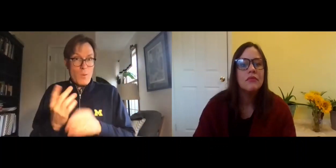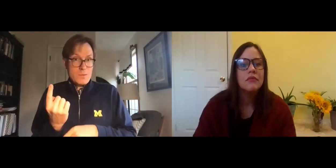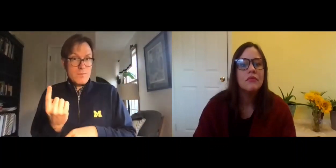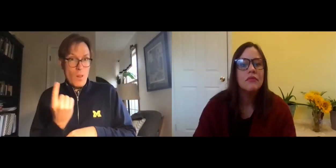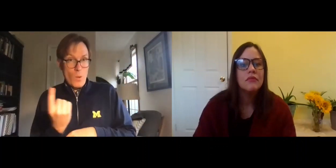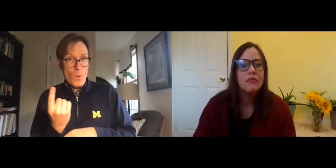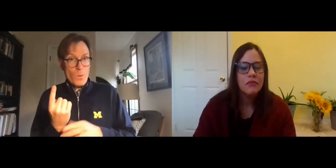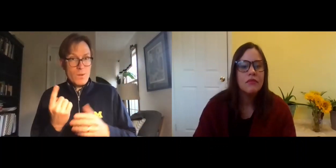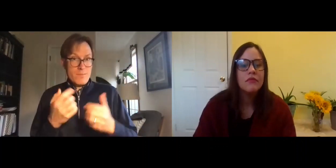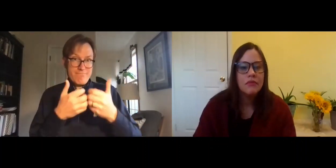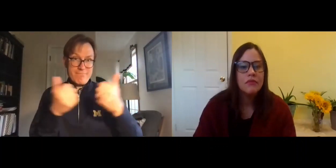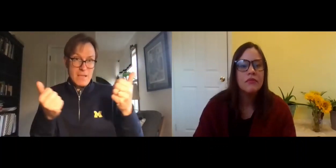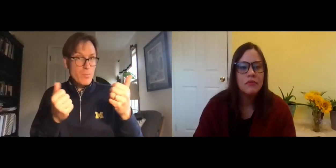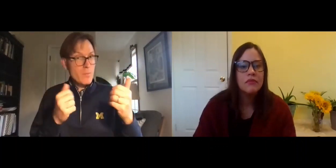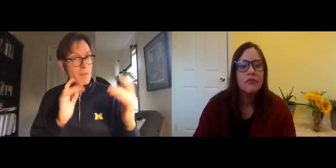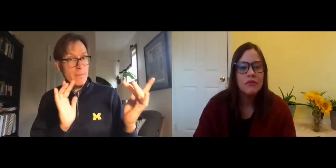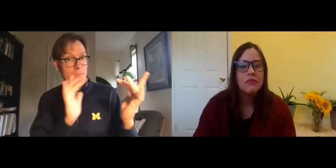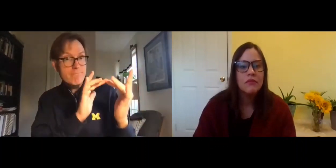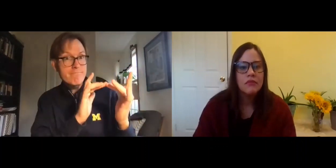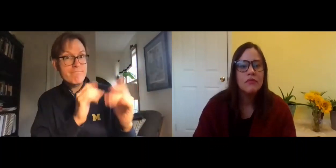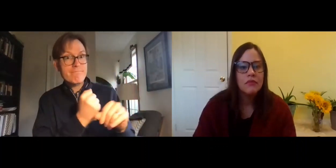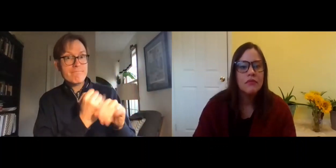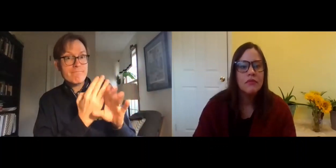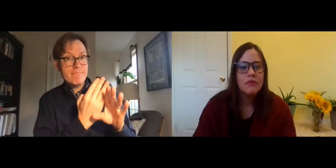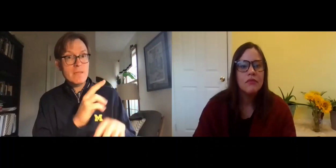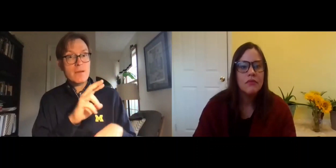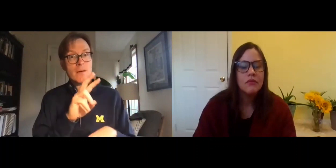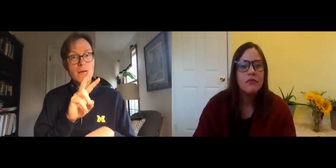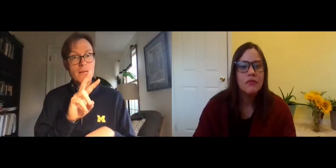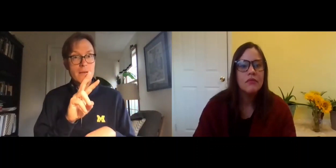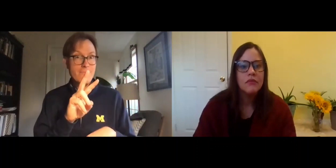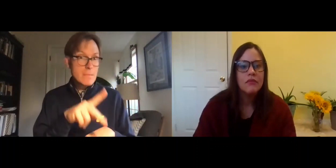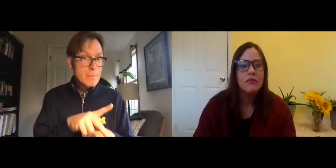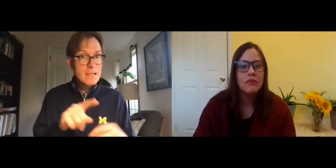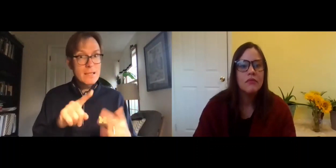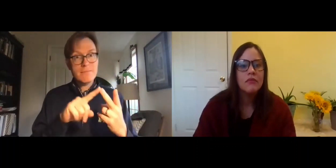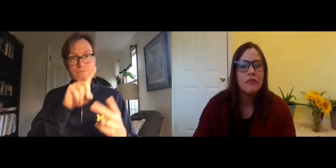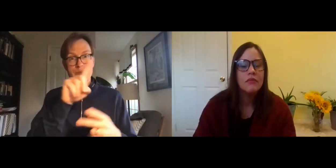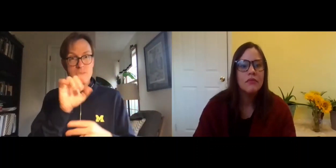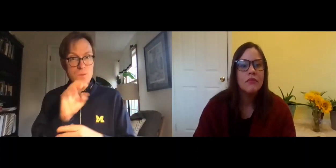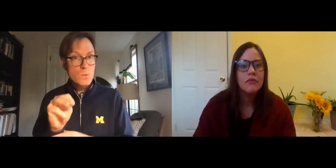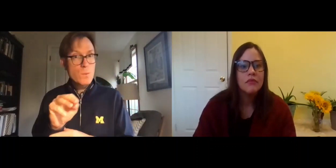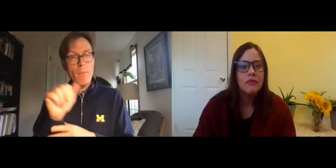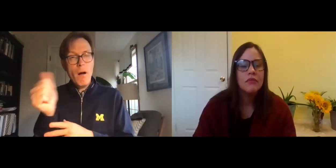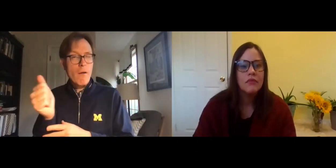But it's even better if you separate and keep your house to, you know, only meet with people